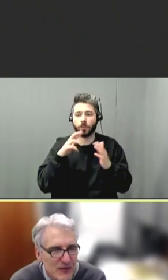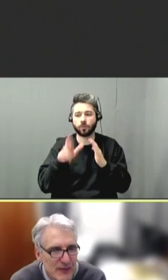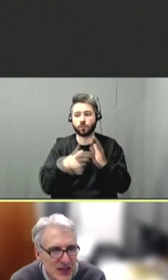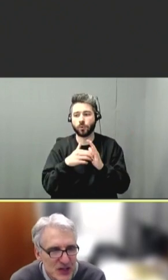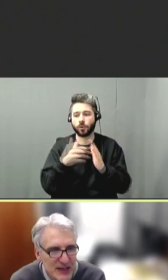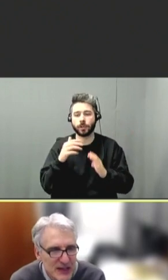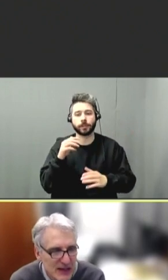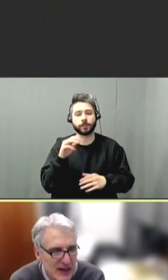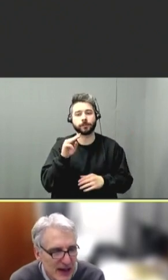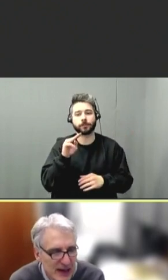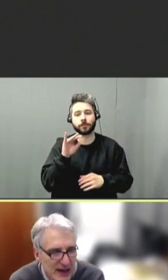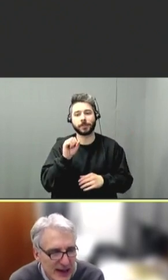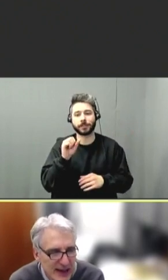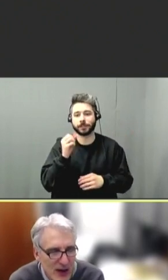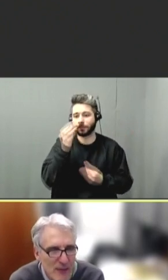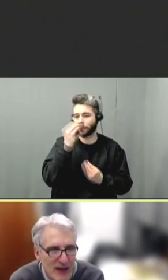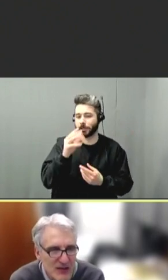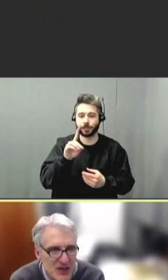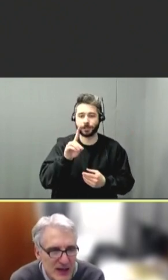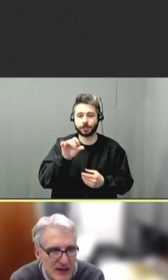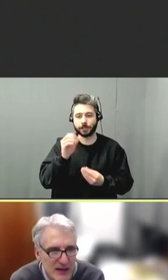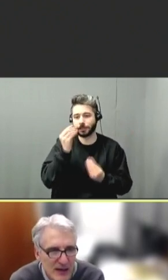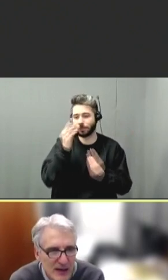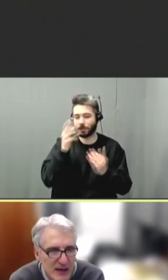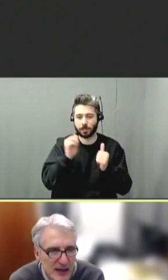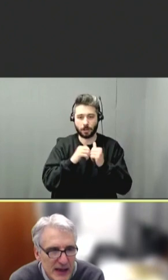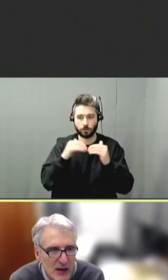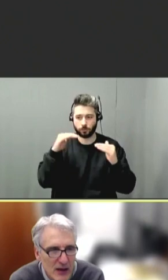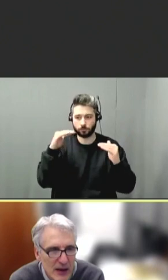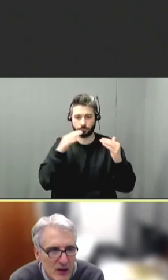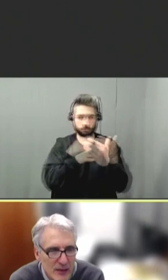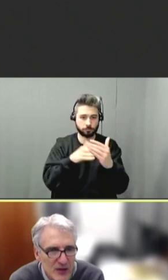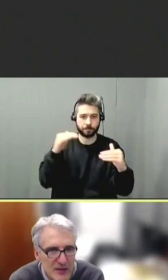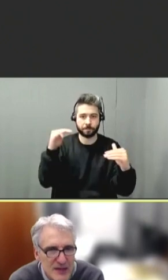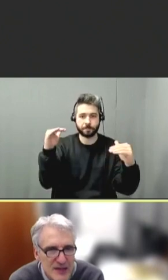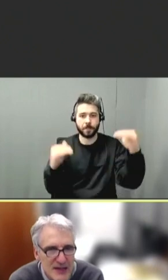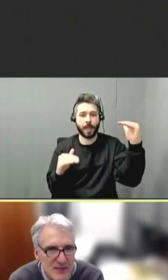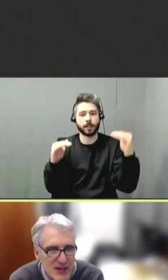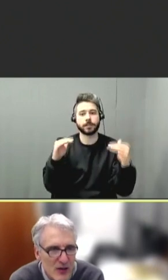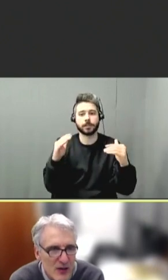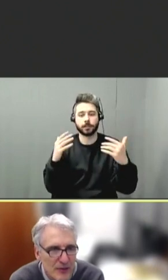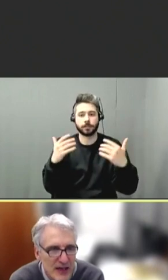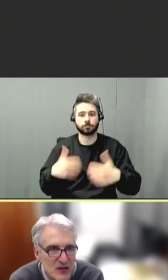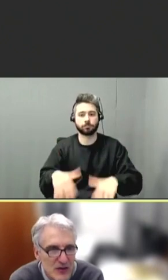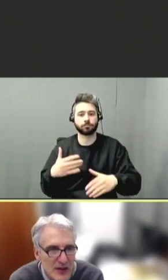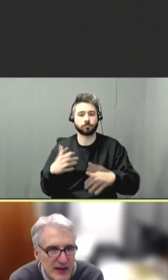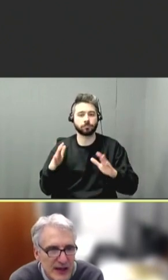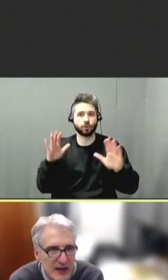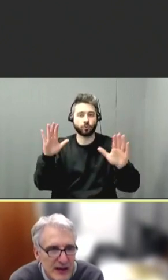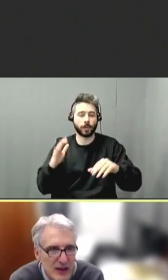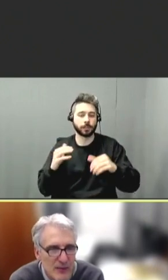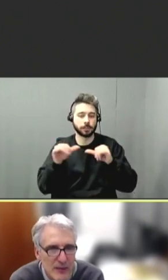disinformation counterbalancing the incredible systems that are in place or that could be